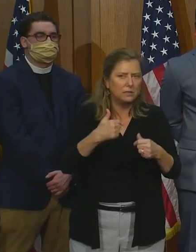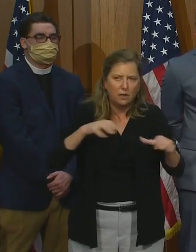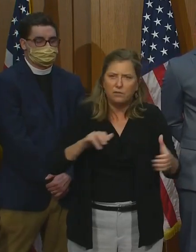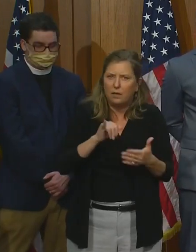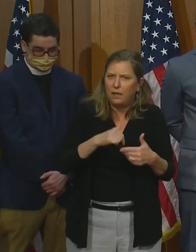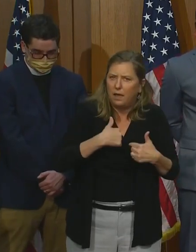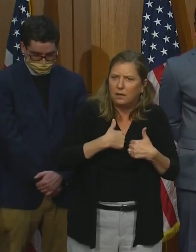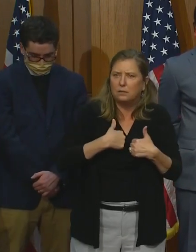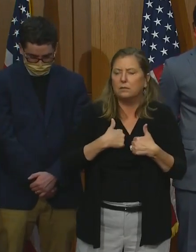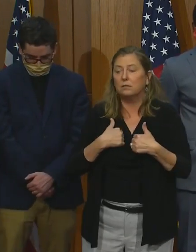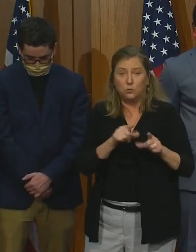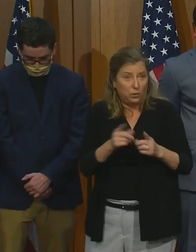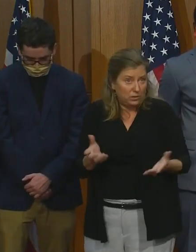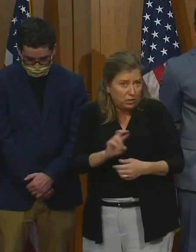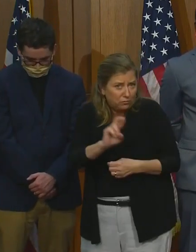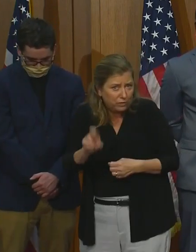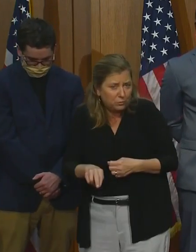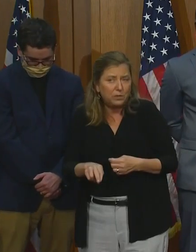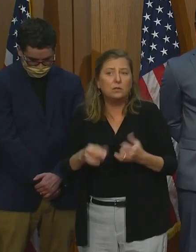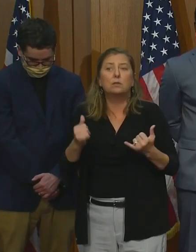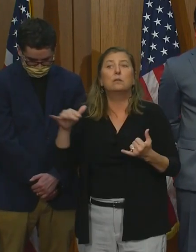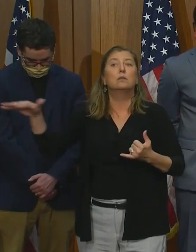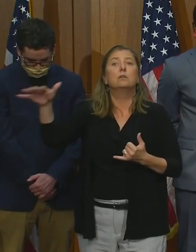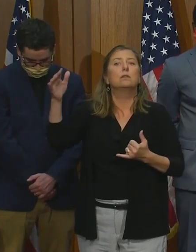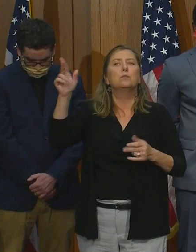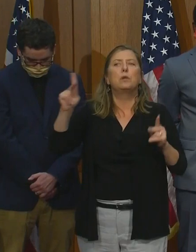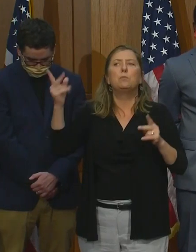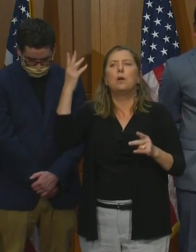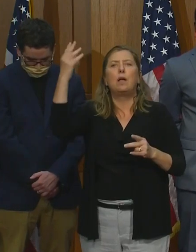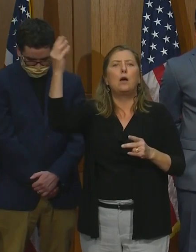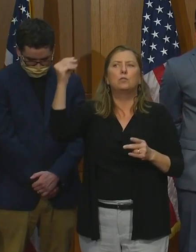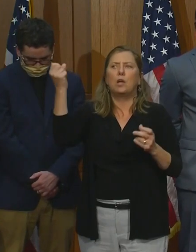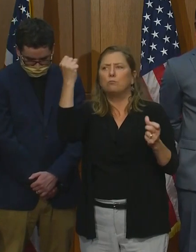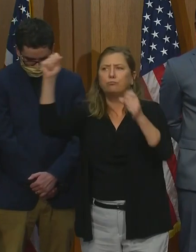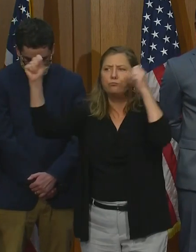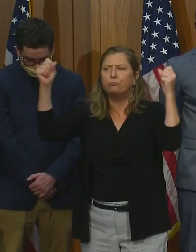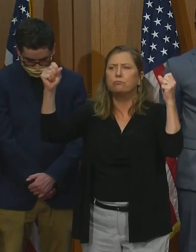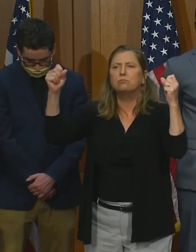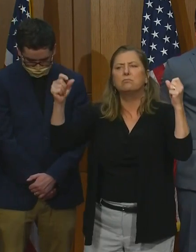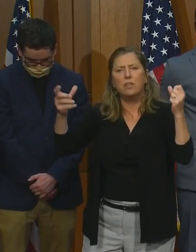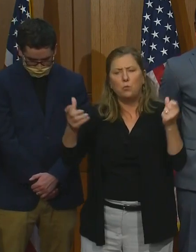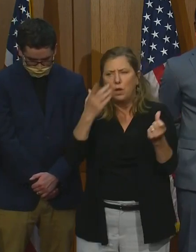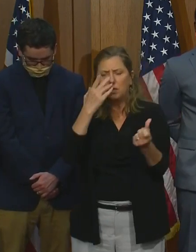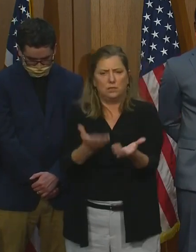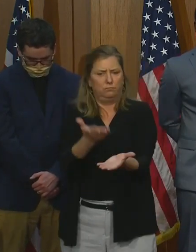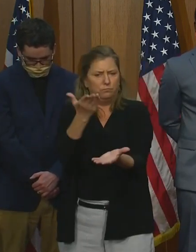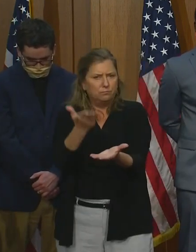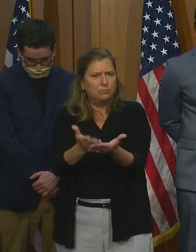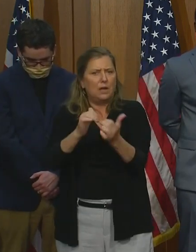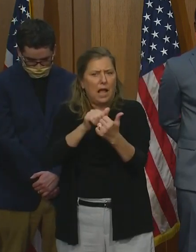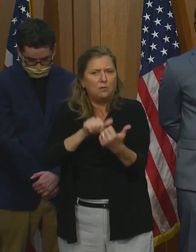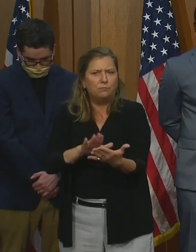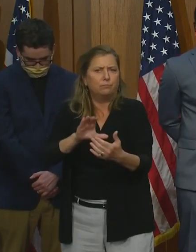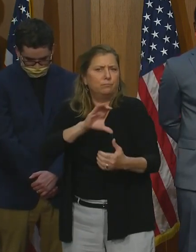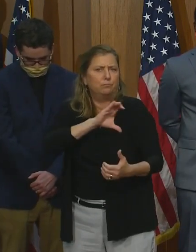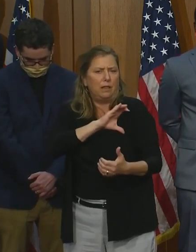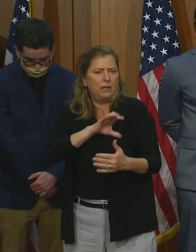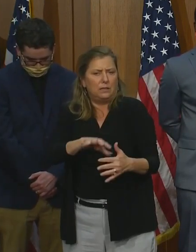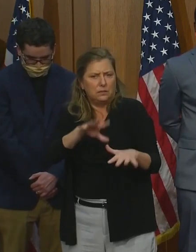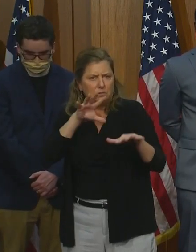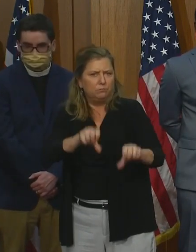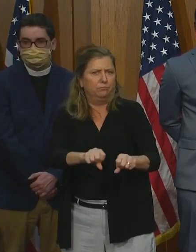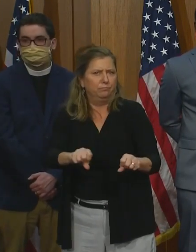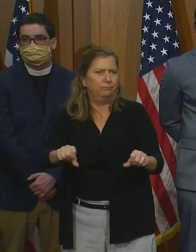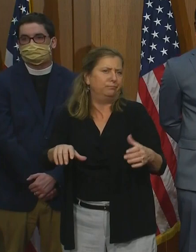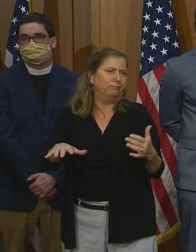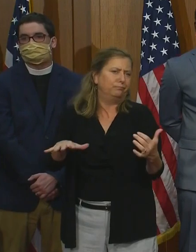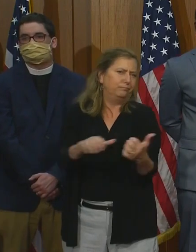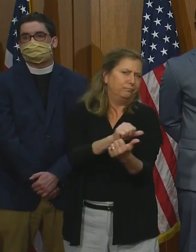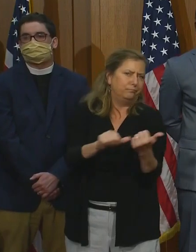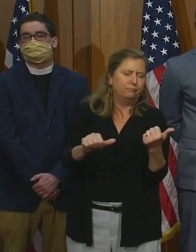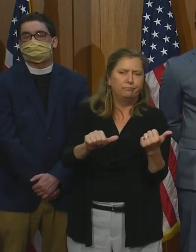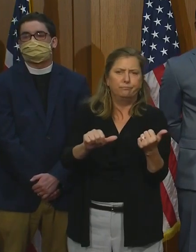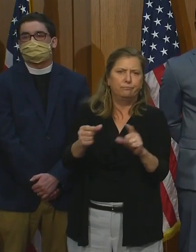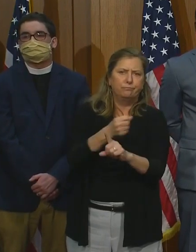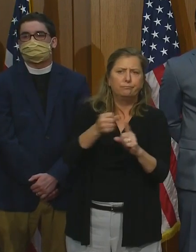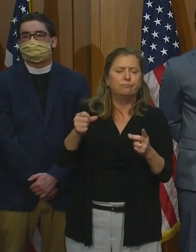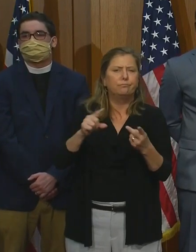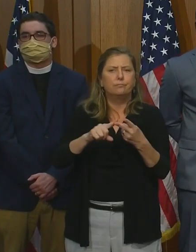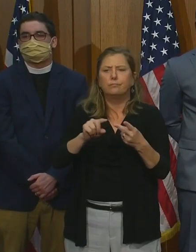ON MONEY AND. BUT WHAT ON THE